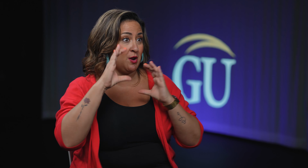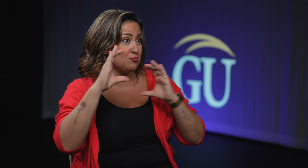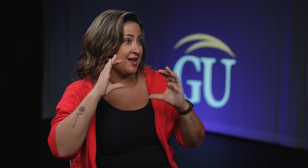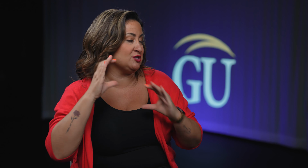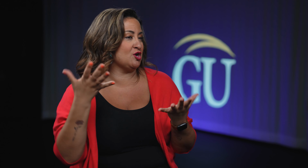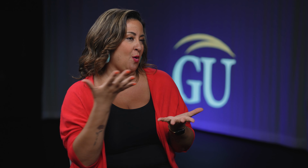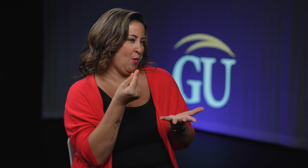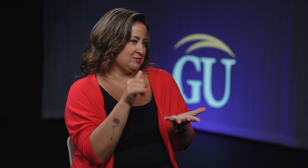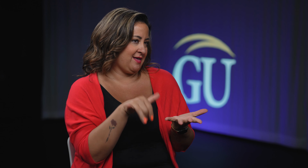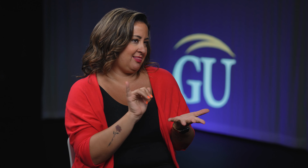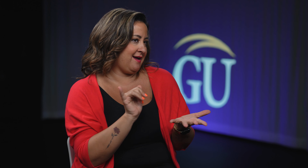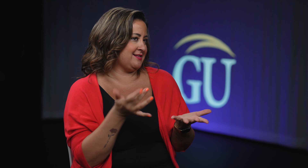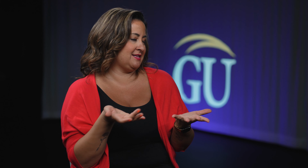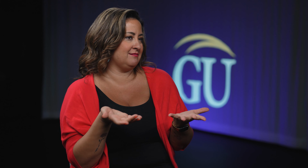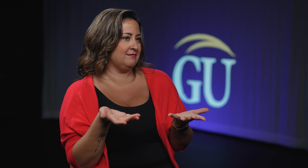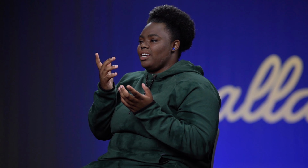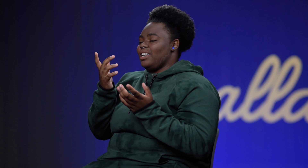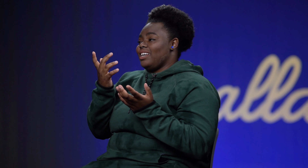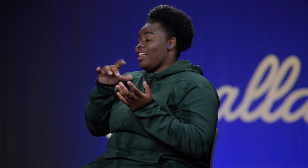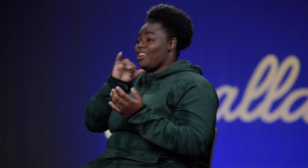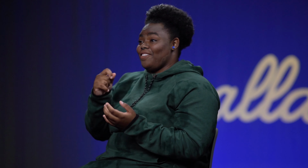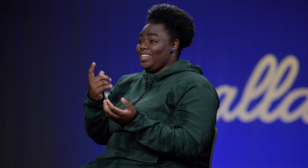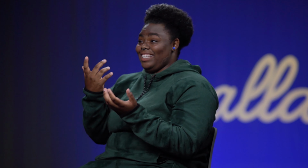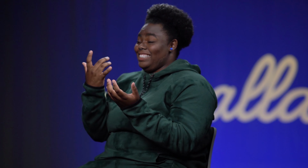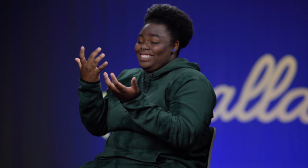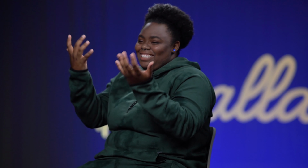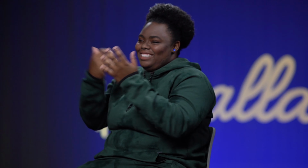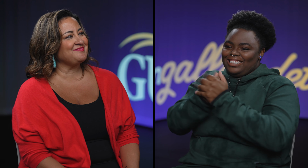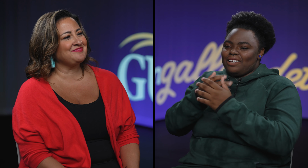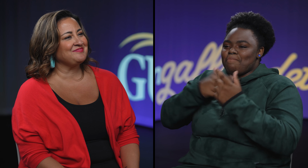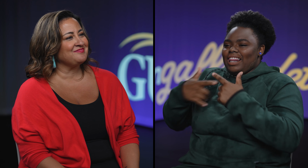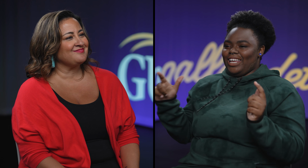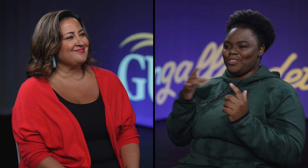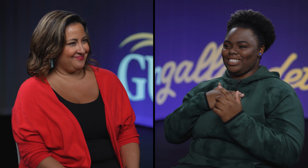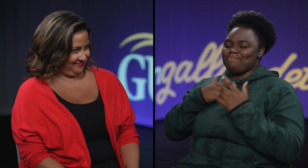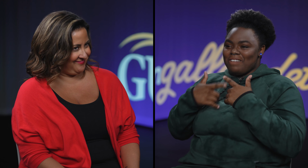and direct communication, what was that like? I love it! It’s my language… it’s my language,